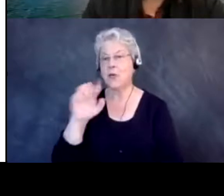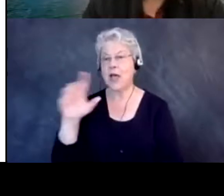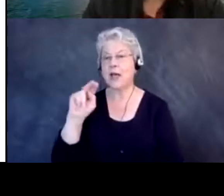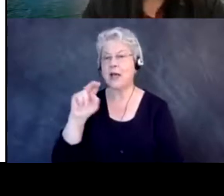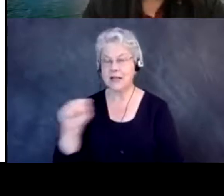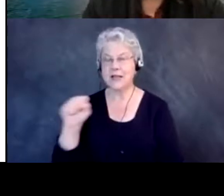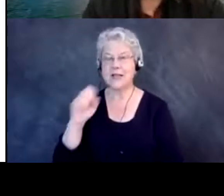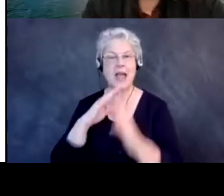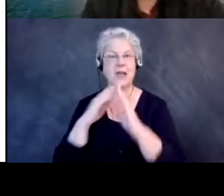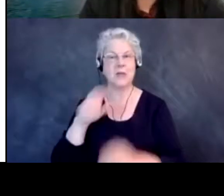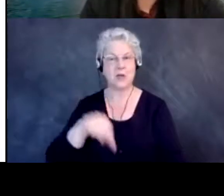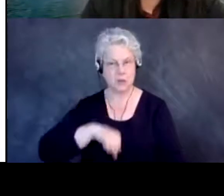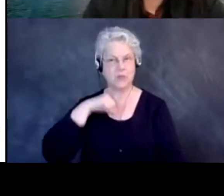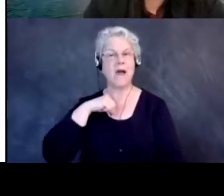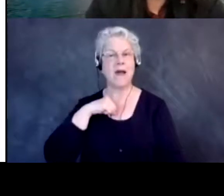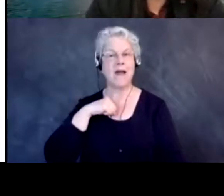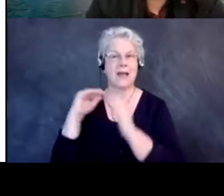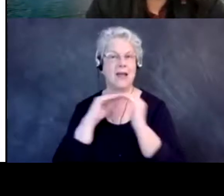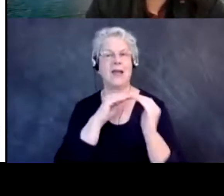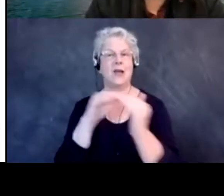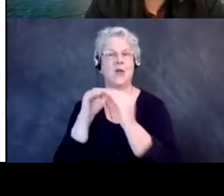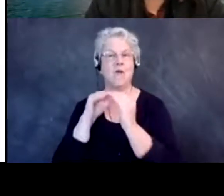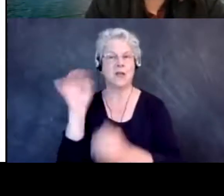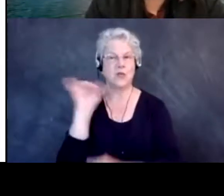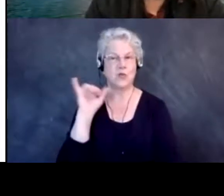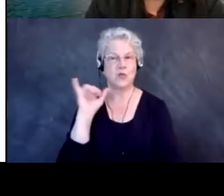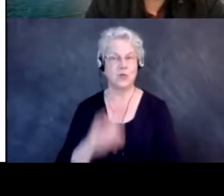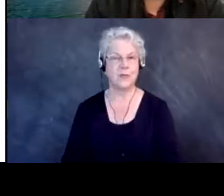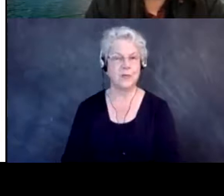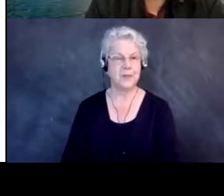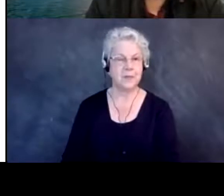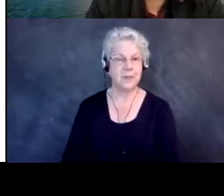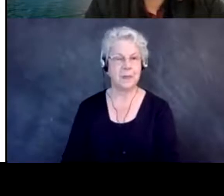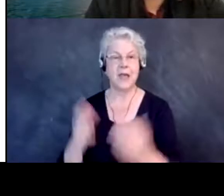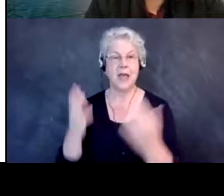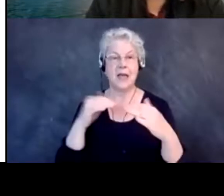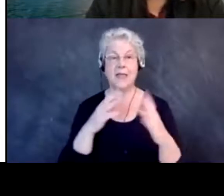equality. And then it talks about the tasks or activities. The first task was to make